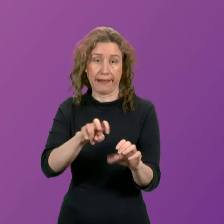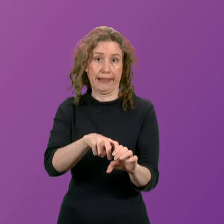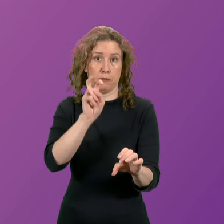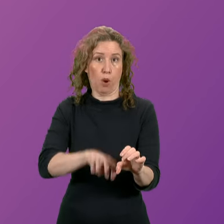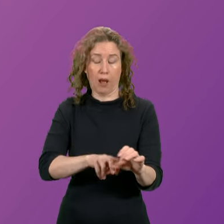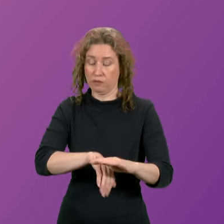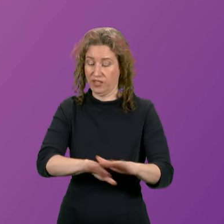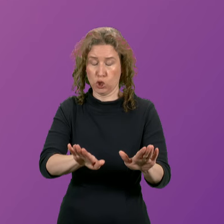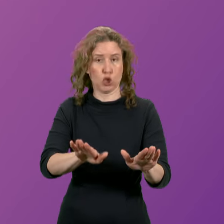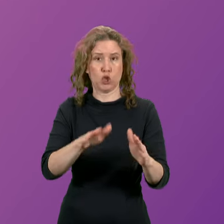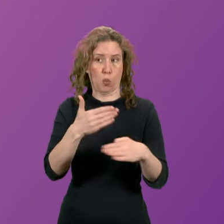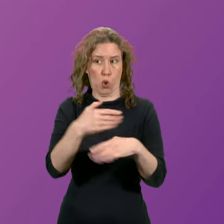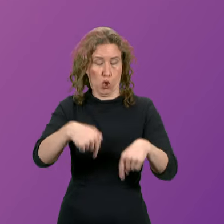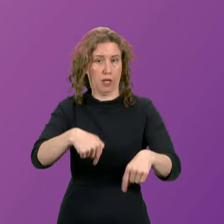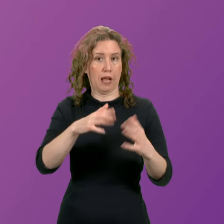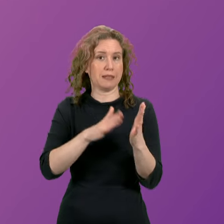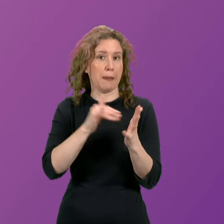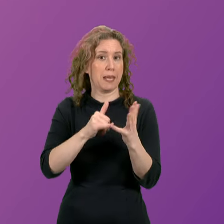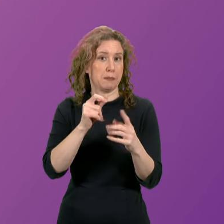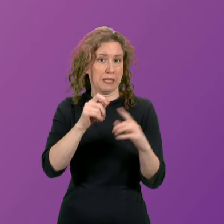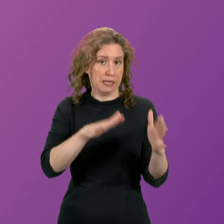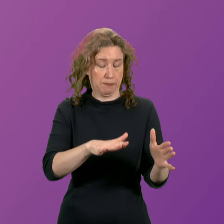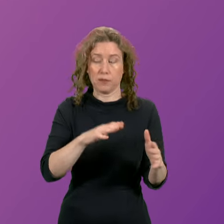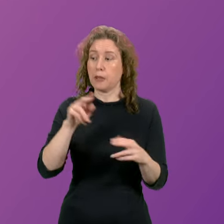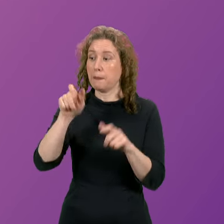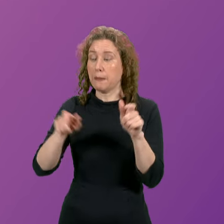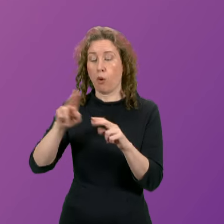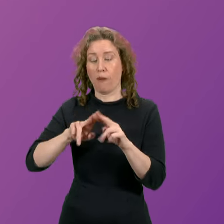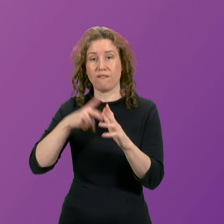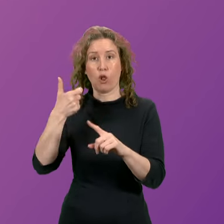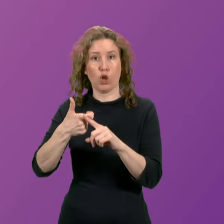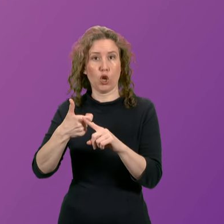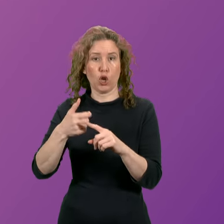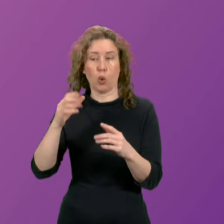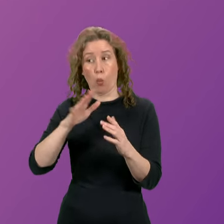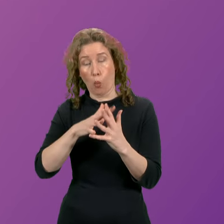as a member of this Parliament, the people of Falkirk West could have the chance on 4 July,